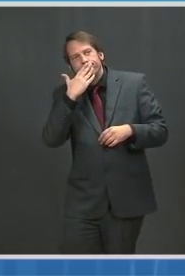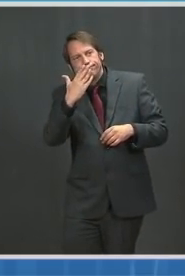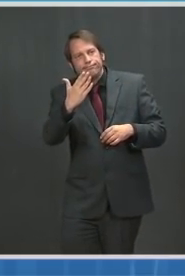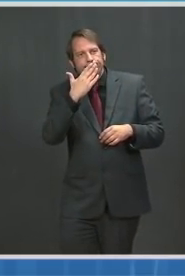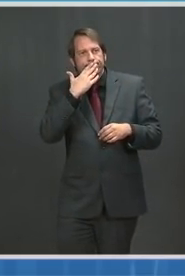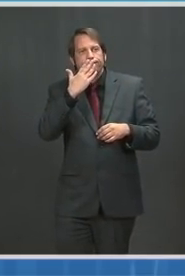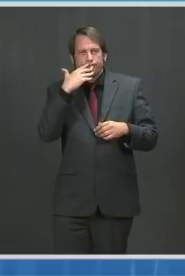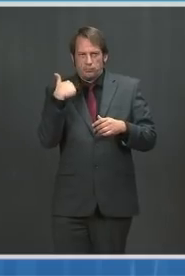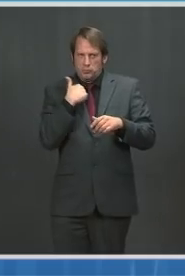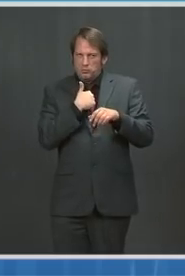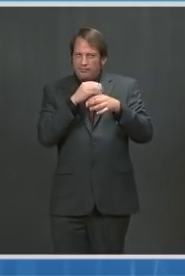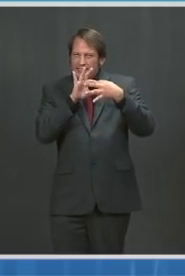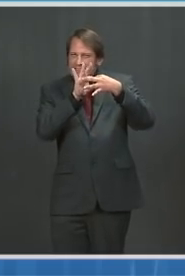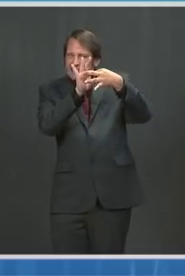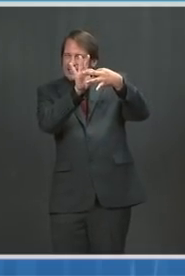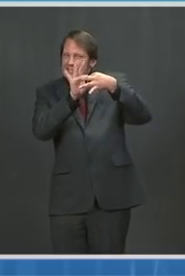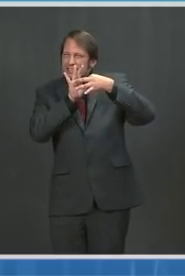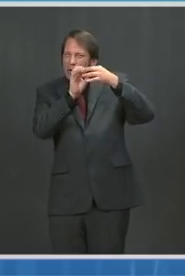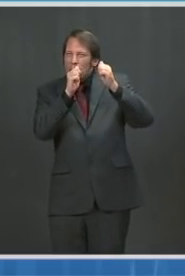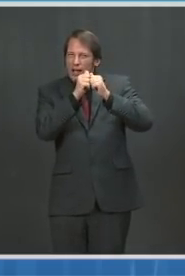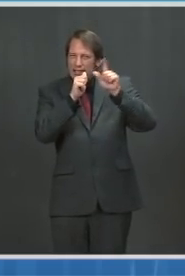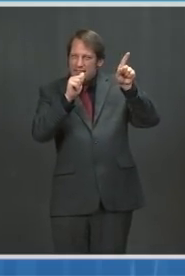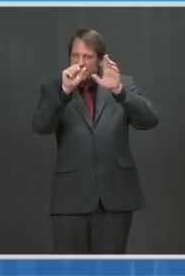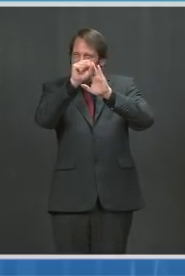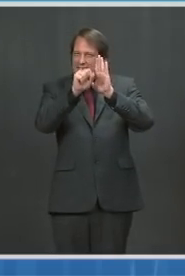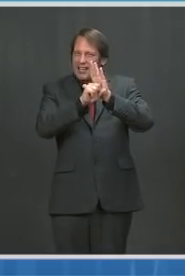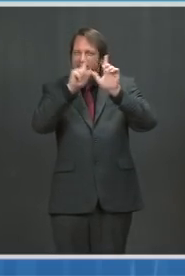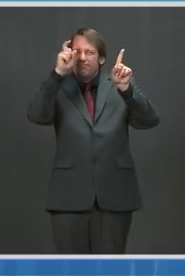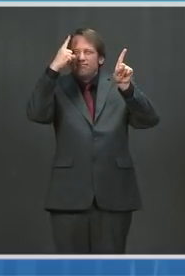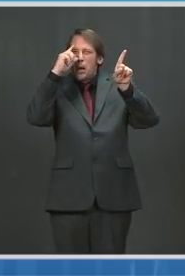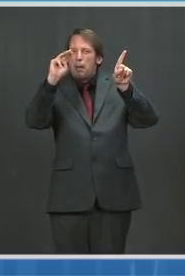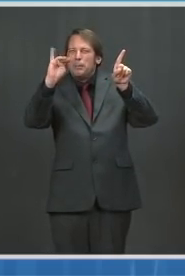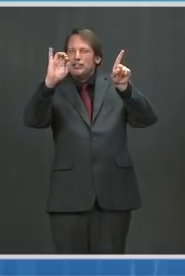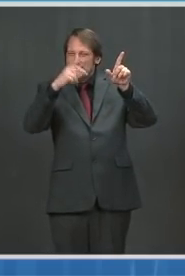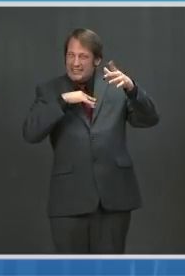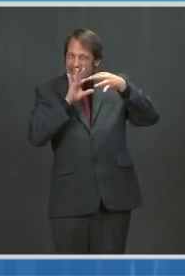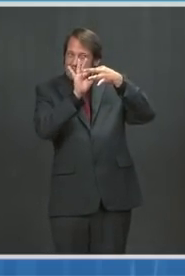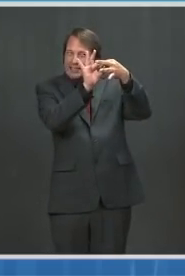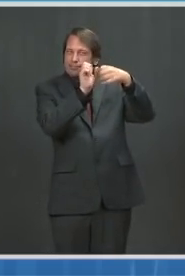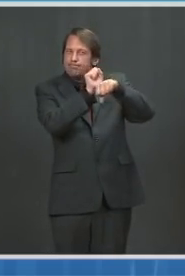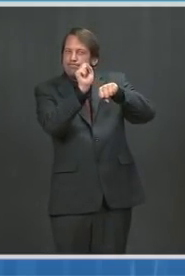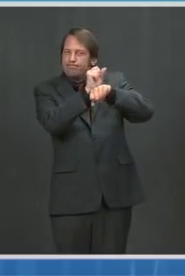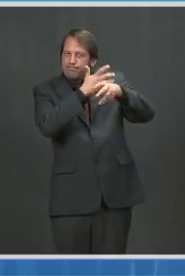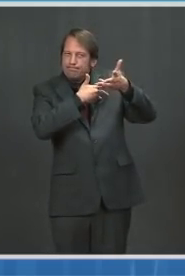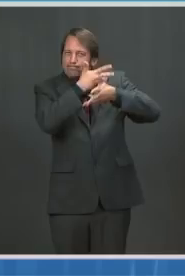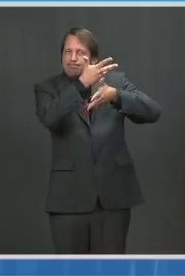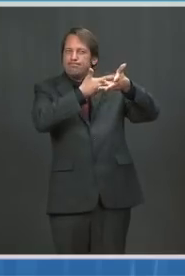and the state health officials there. We have CDC teams on the ground